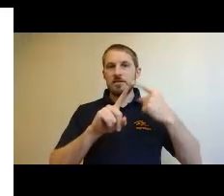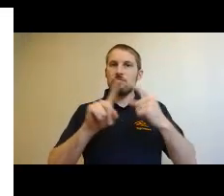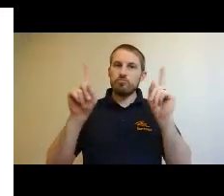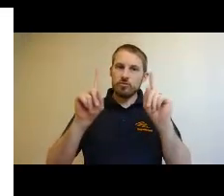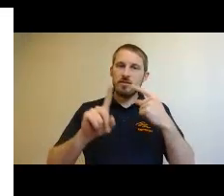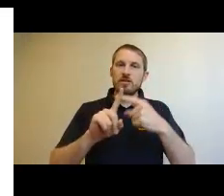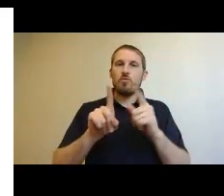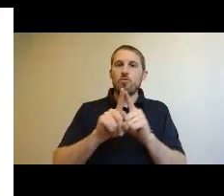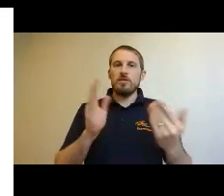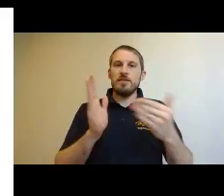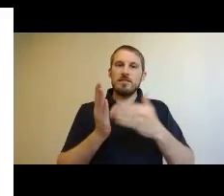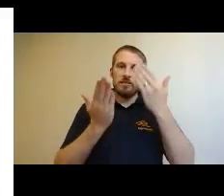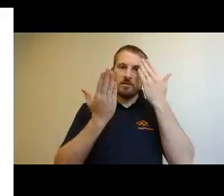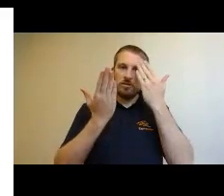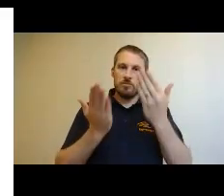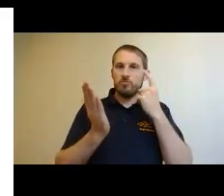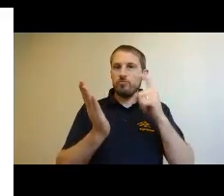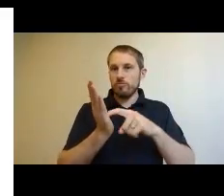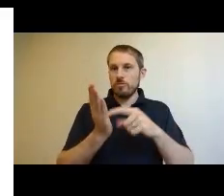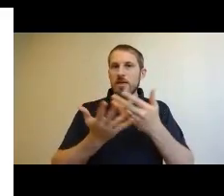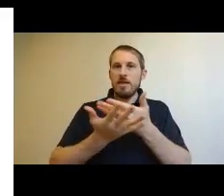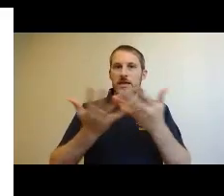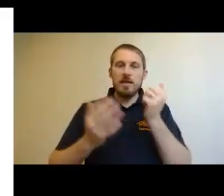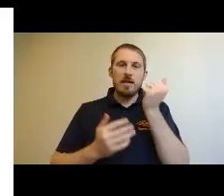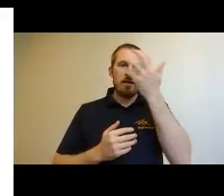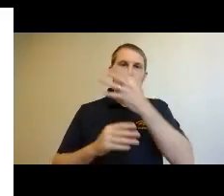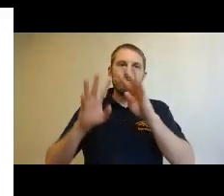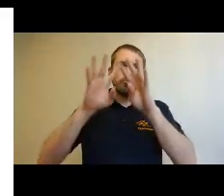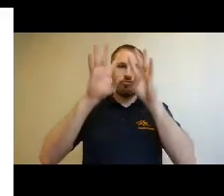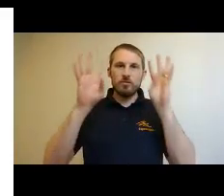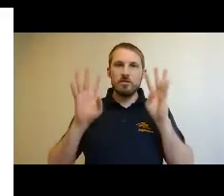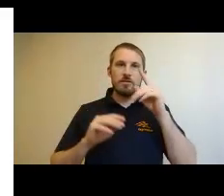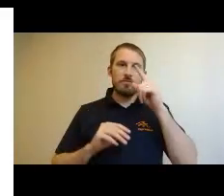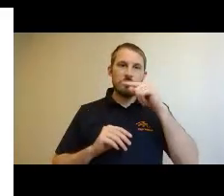that acknowledgement and respect to any Aboriginal or Torres Strait Islanders watching today.